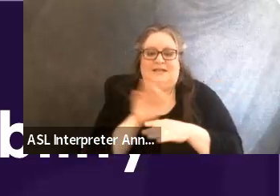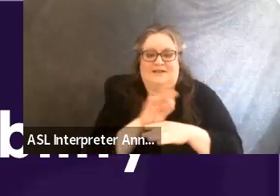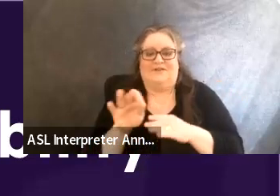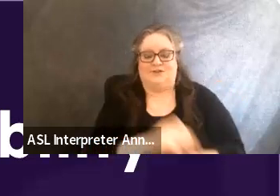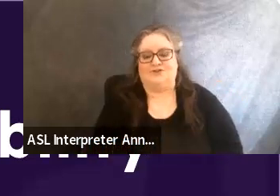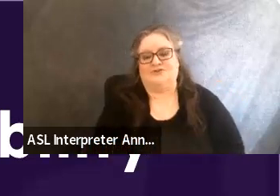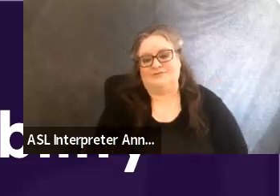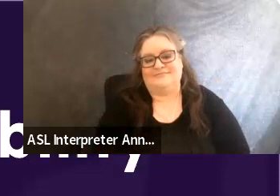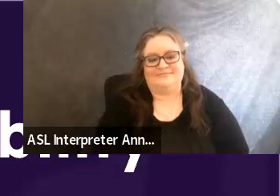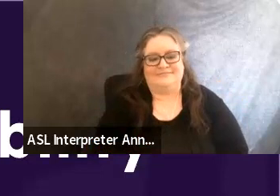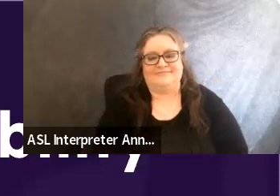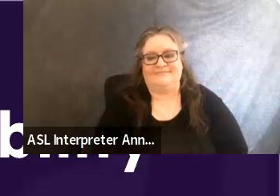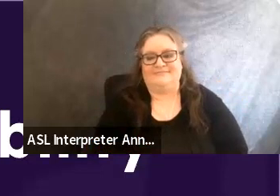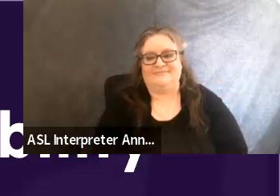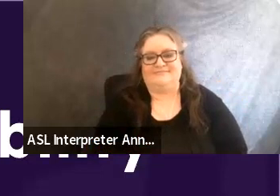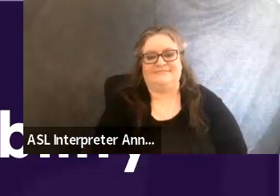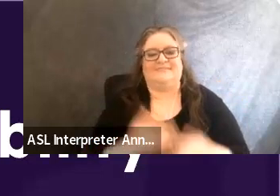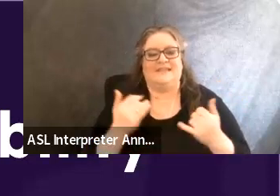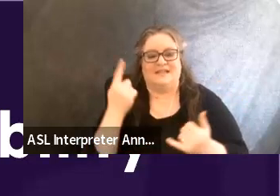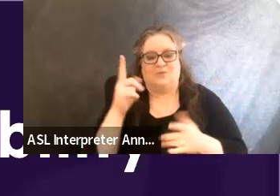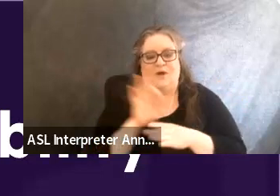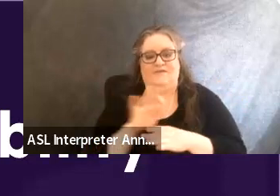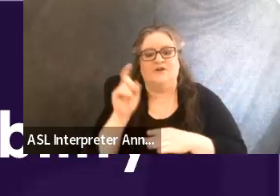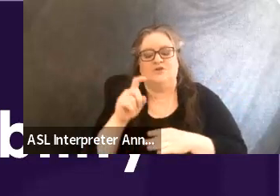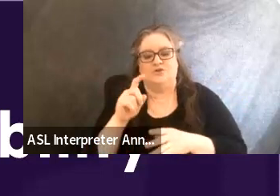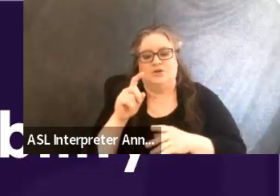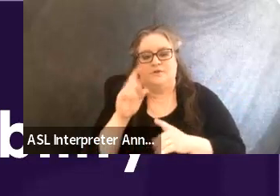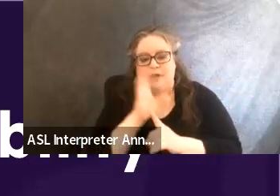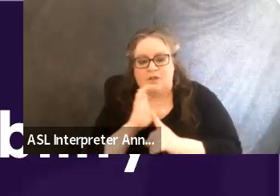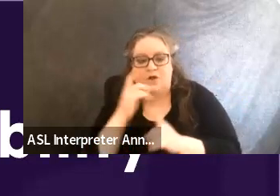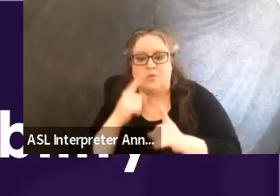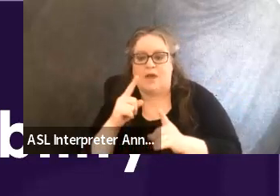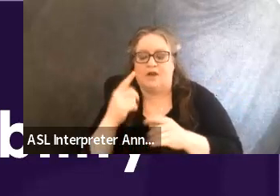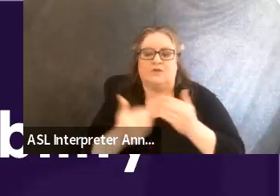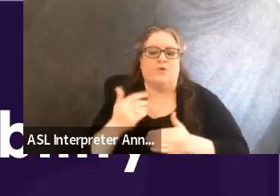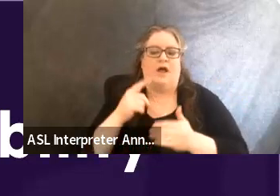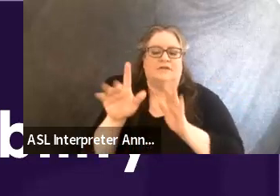This is one of the features you should be looking for when you're in the process of selecting your team.